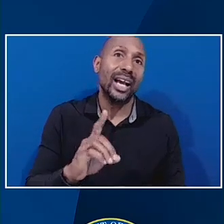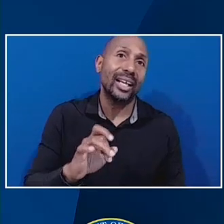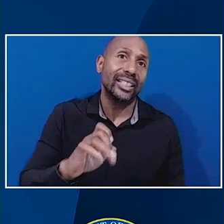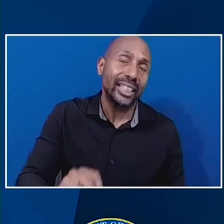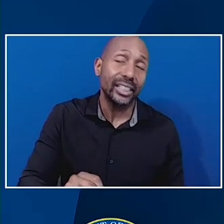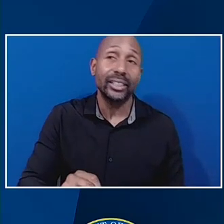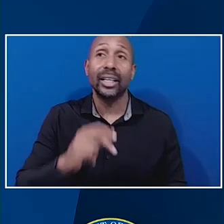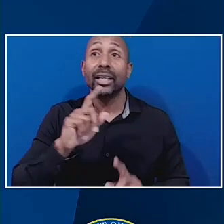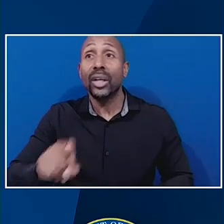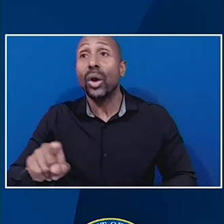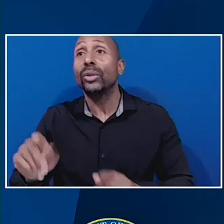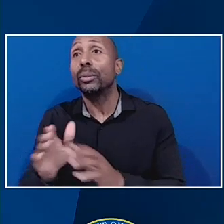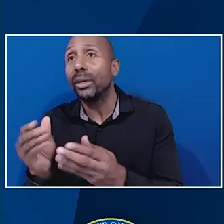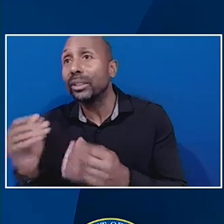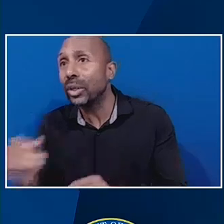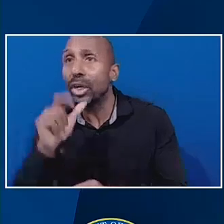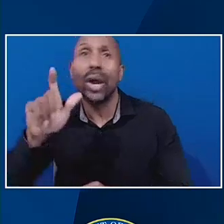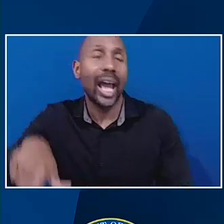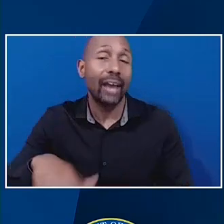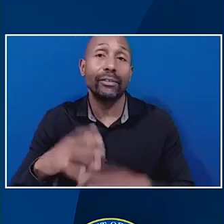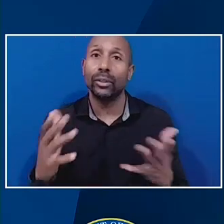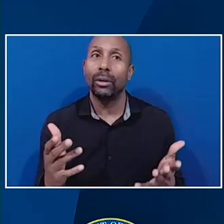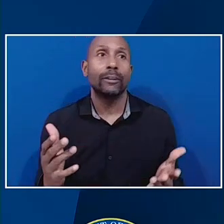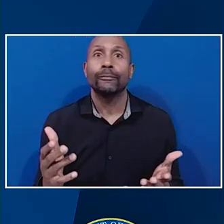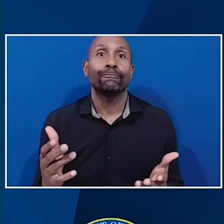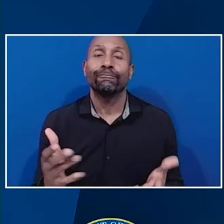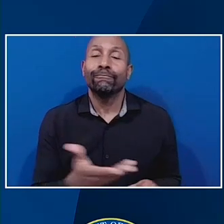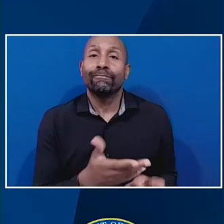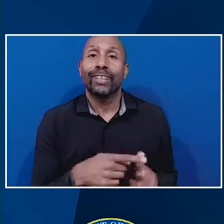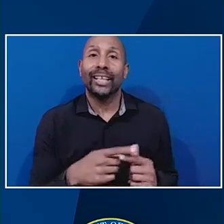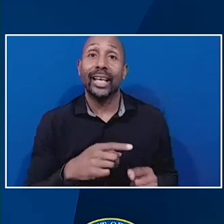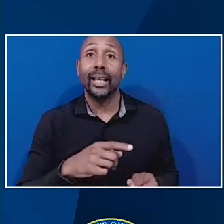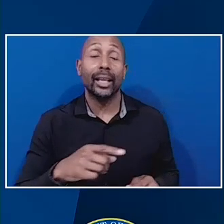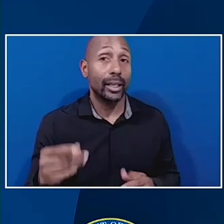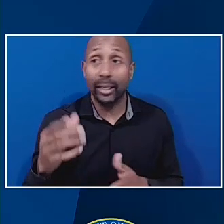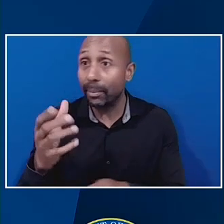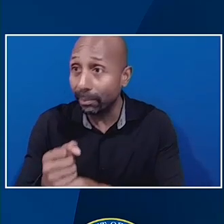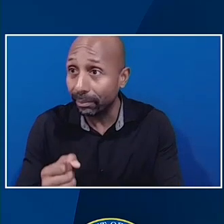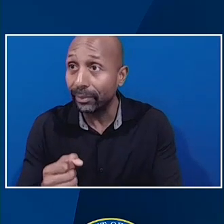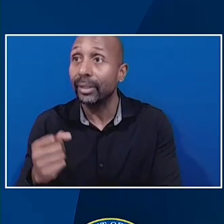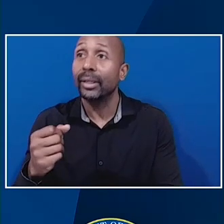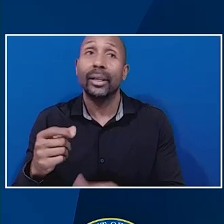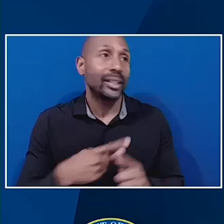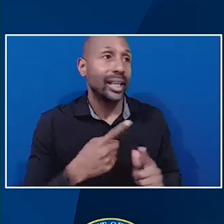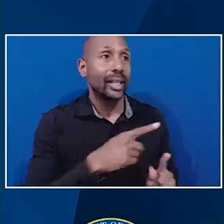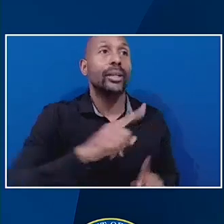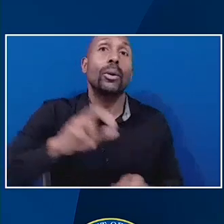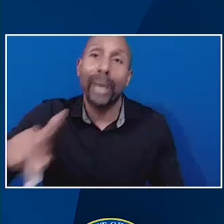bookstore for purchases, and then return trips for returns. No shipping delays while waiting on